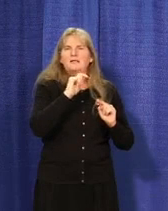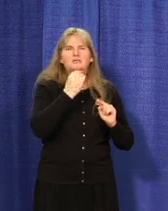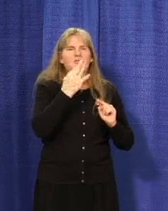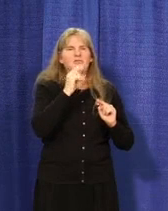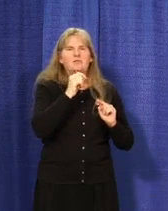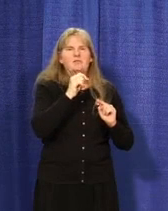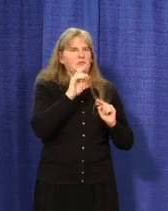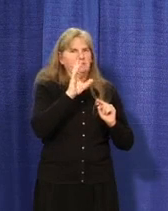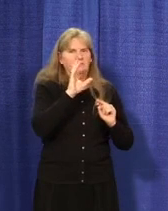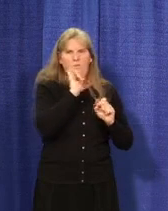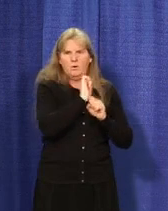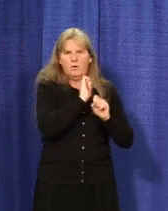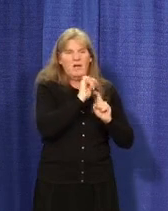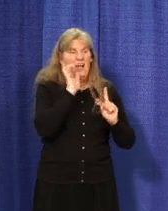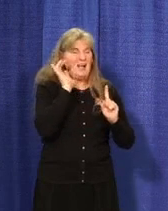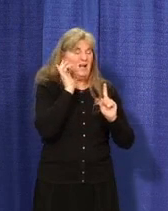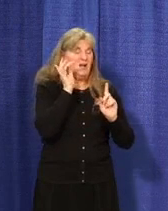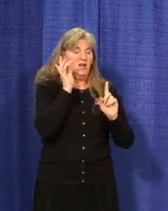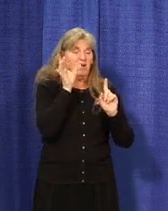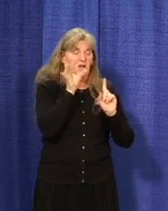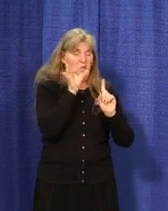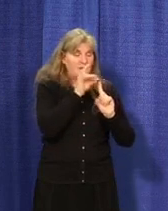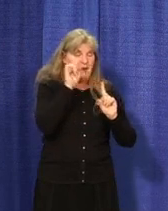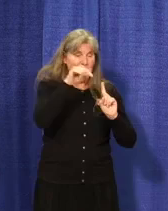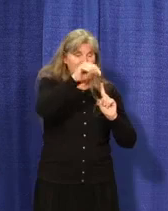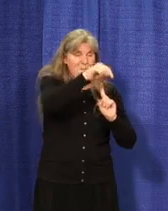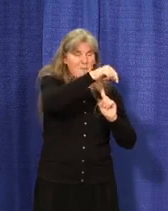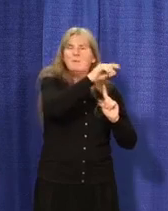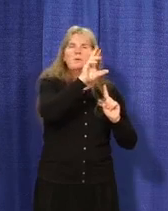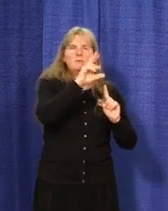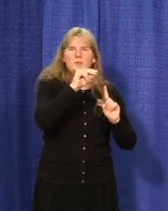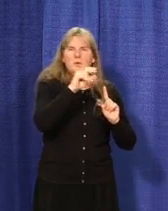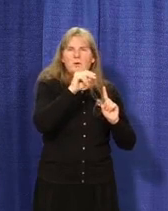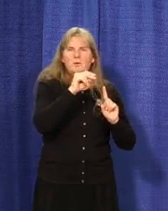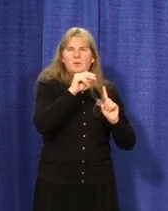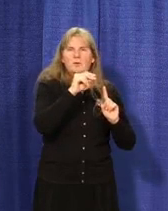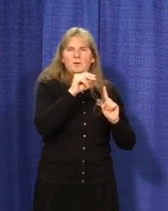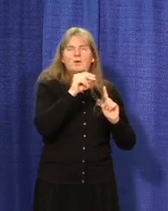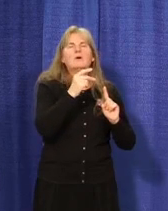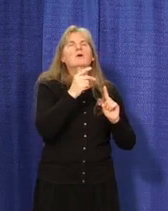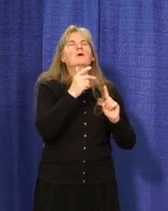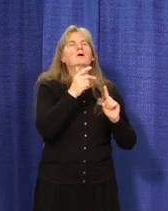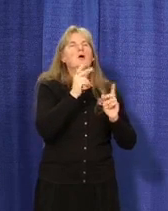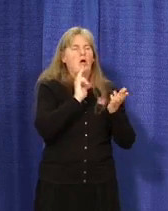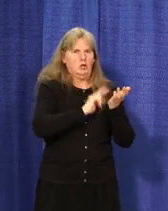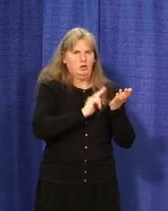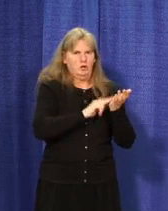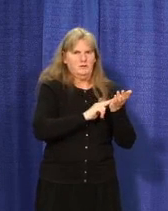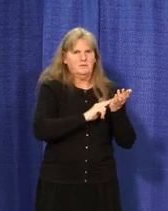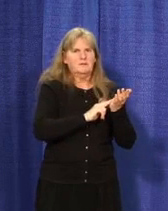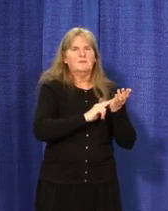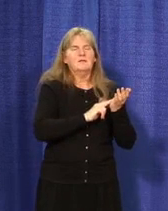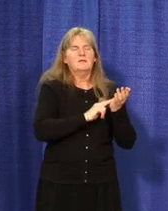and sustainable and preserved. A small team of skilled nurses do contact tracing, so that